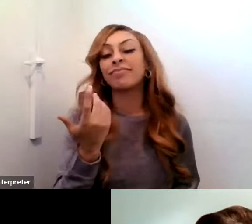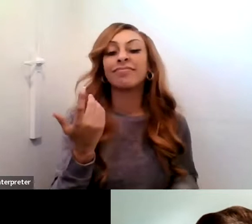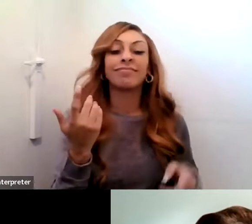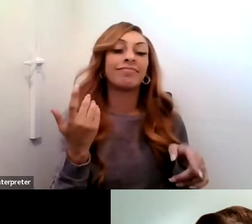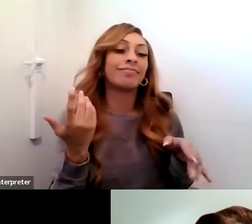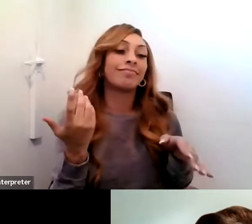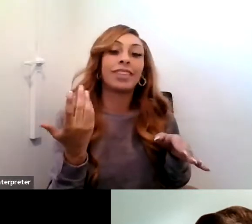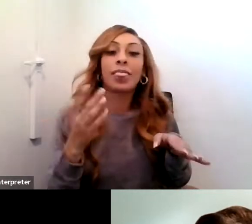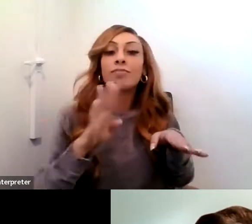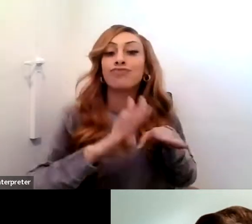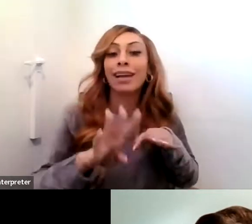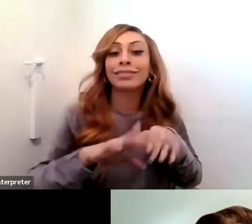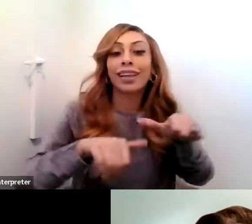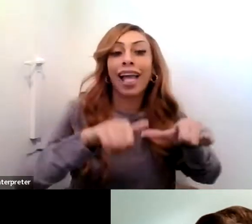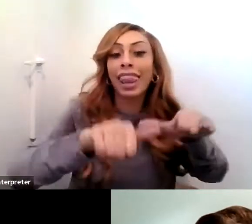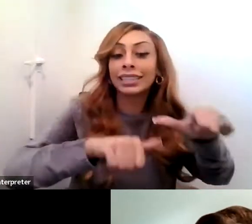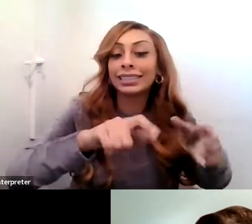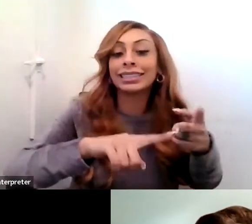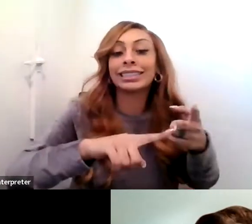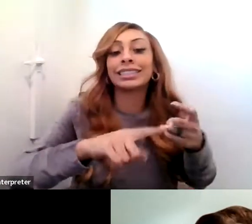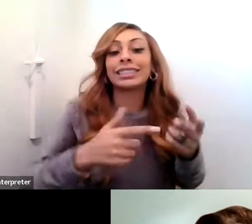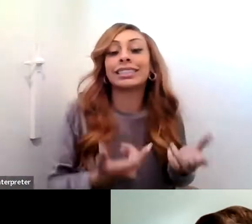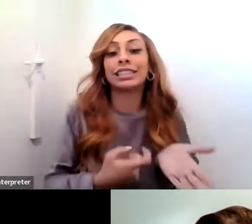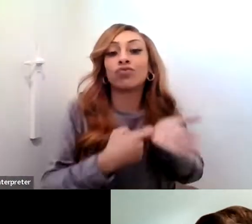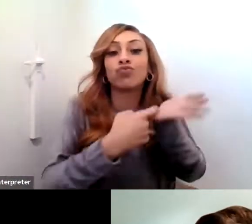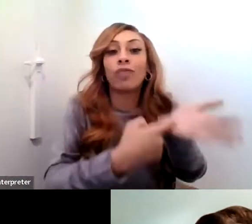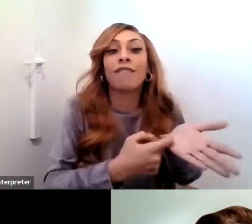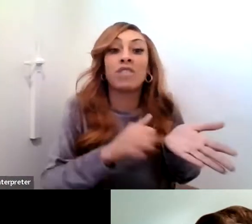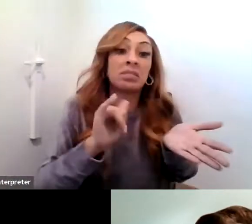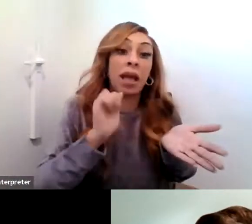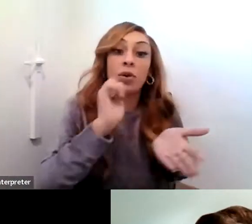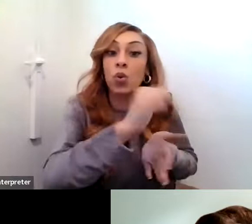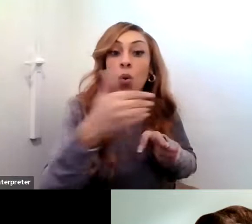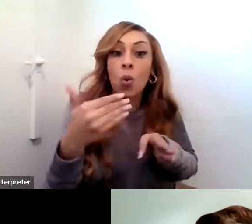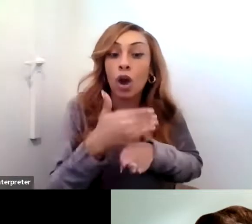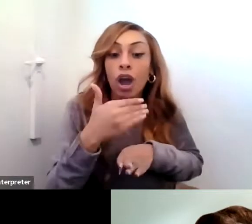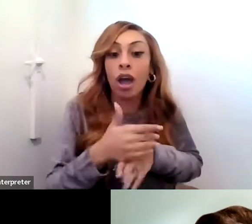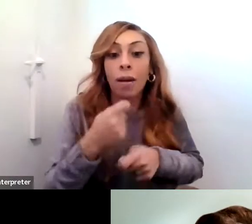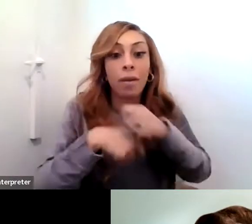And if there are references to your own work, if it would be useful,